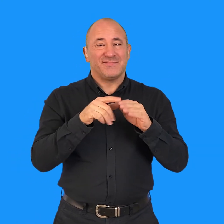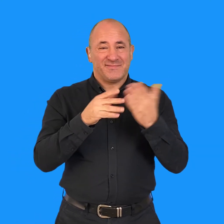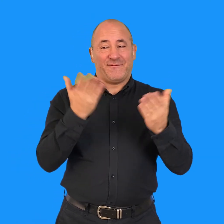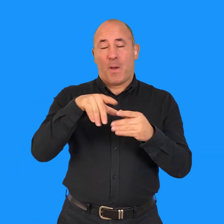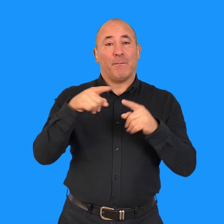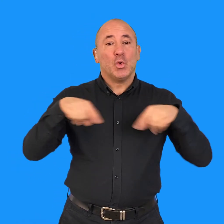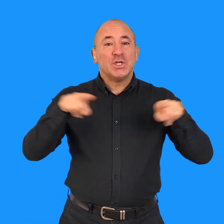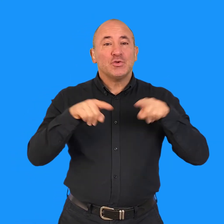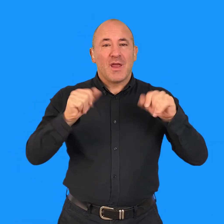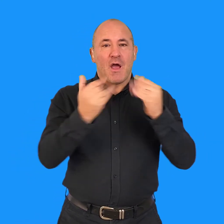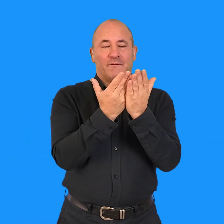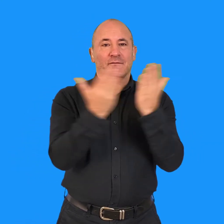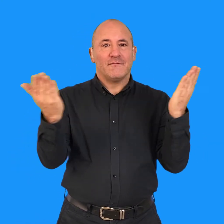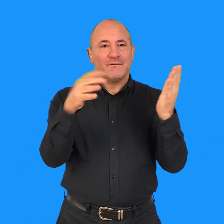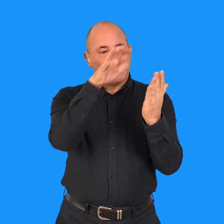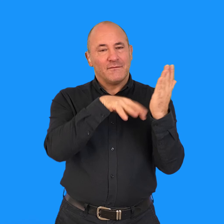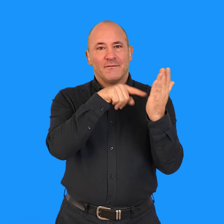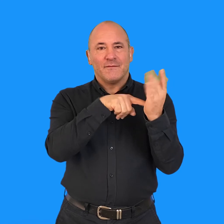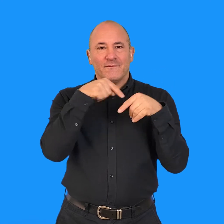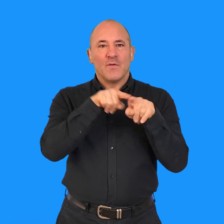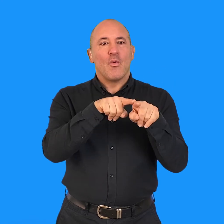stem from musicians and what musicians would have